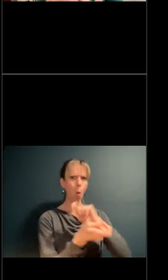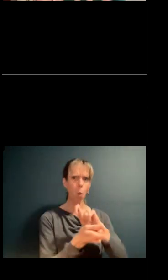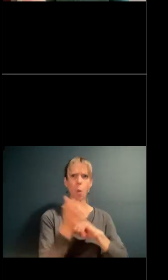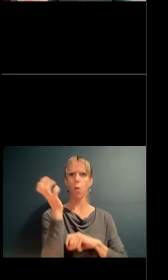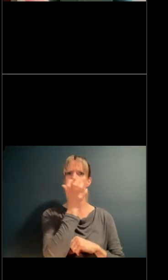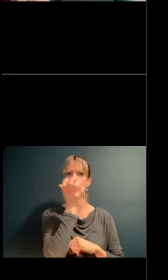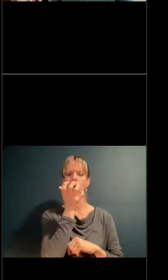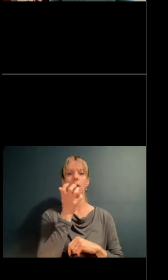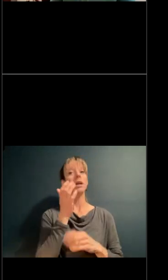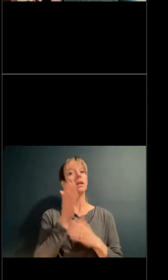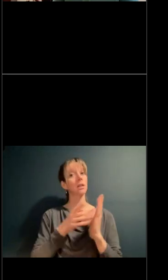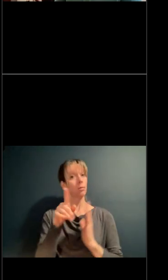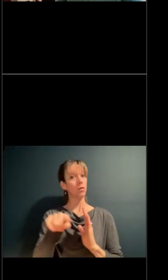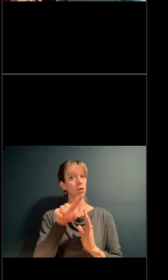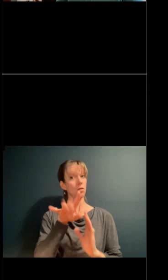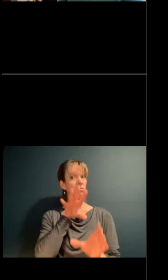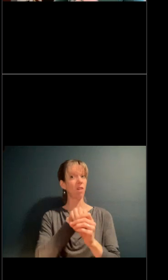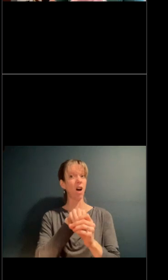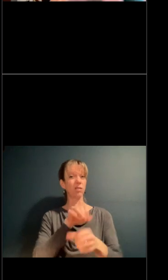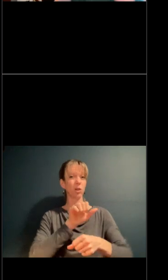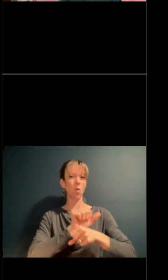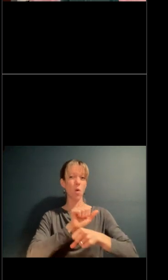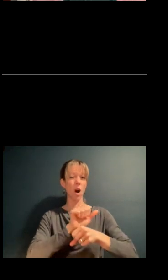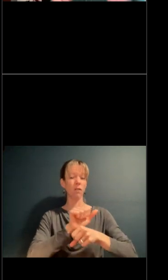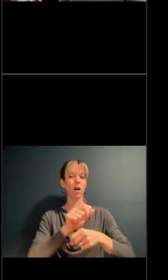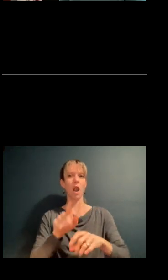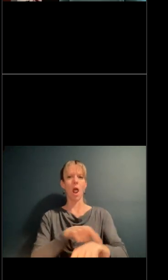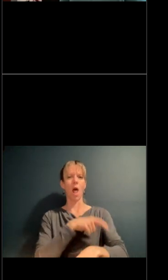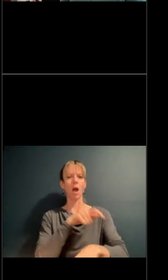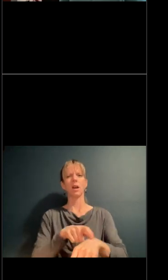Some of you have been in this work for long time so this won't be new history to you.